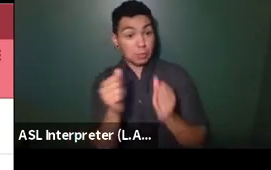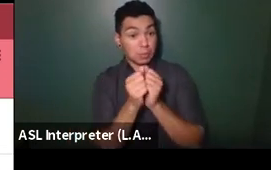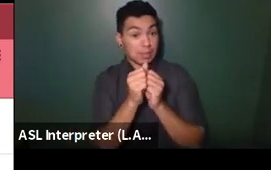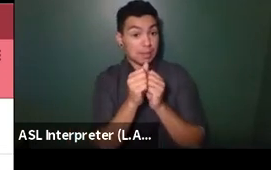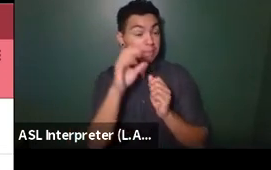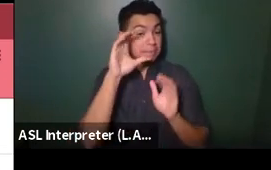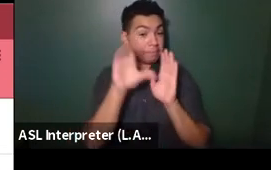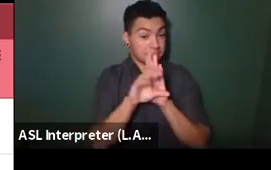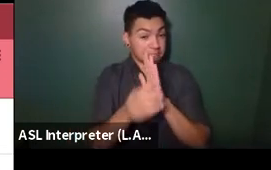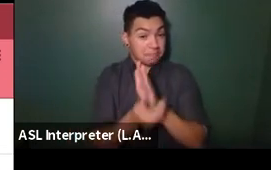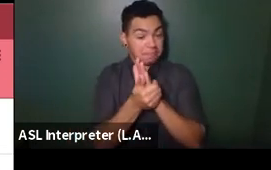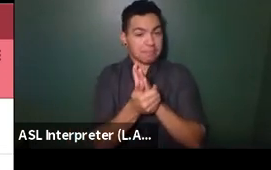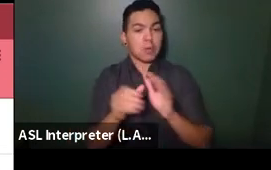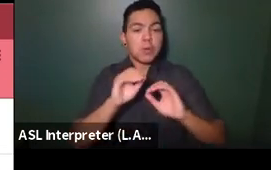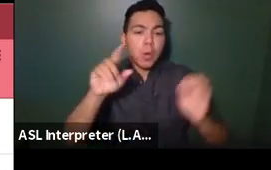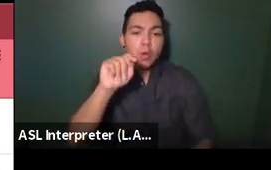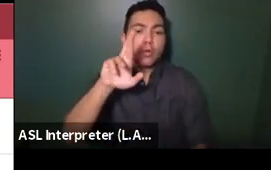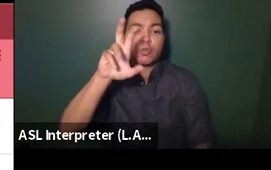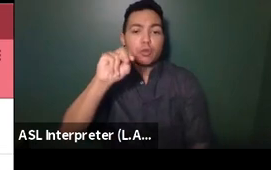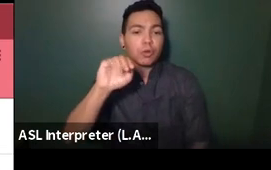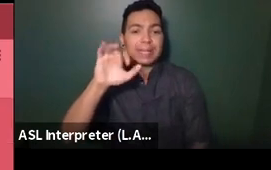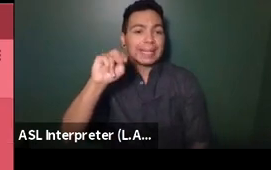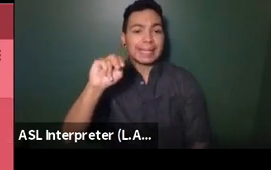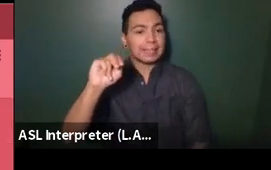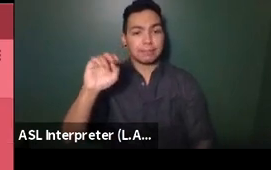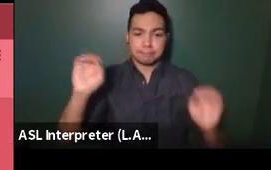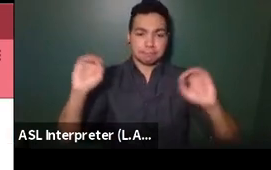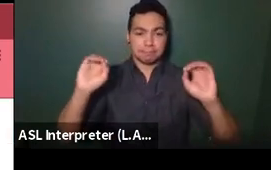Katherine Livick - ESD 112: I don't have a Turn In button. So you'll see when I open this attachment